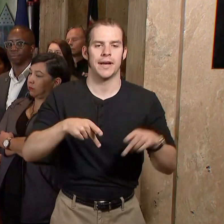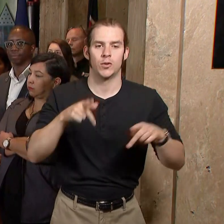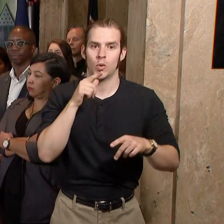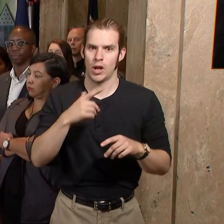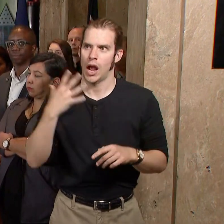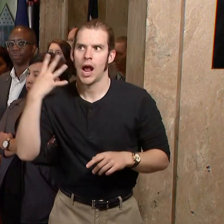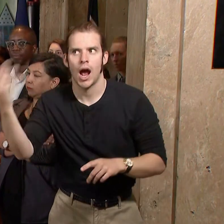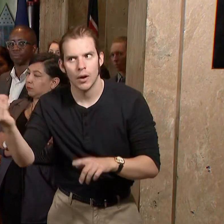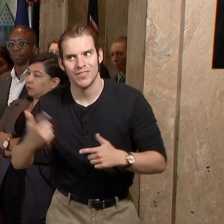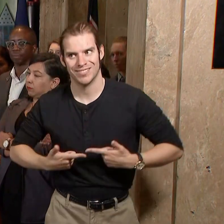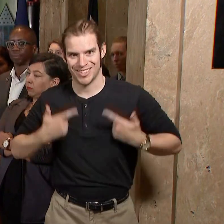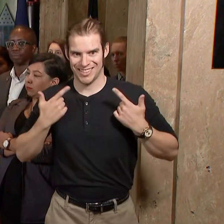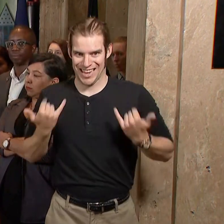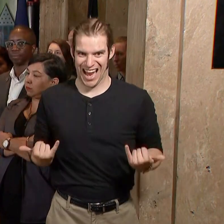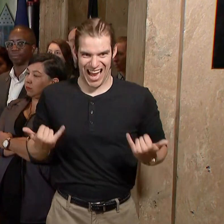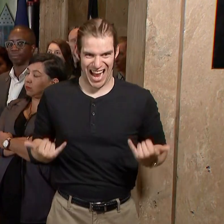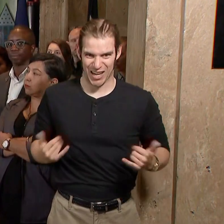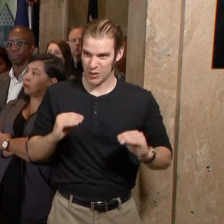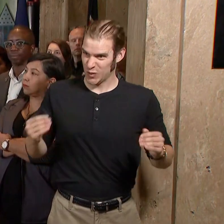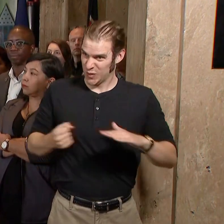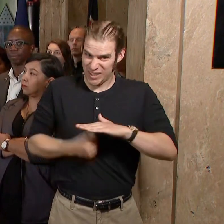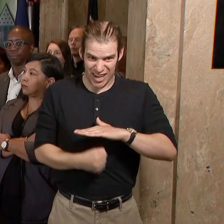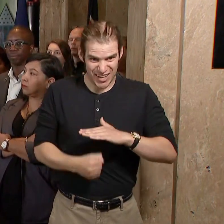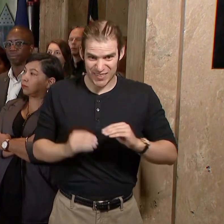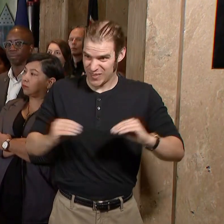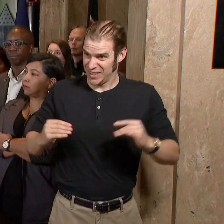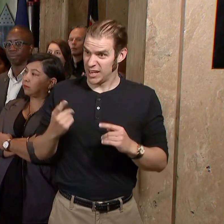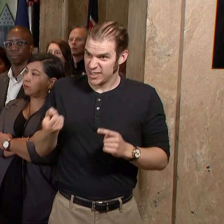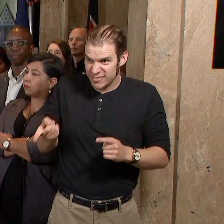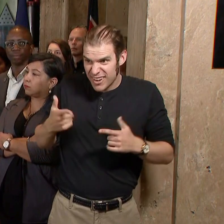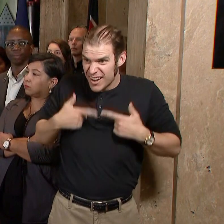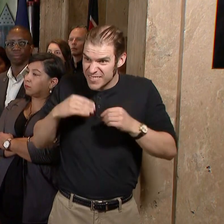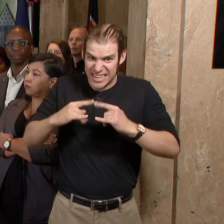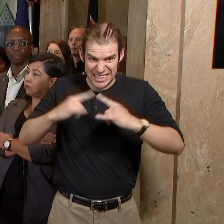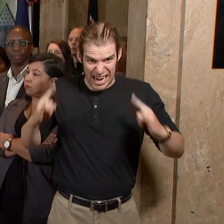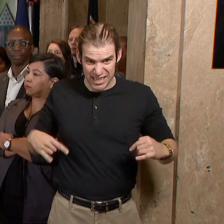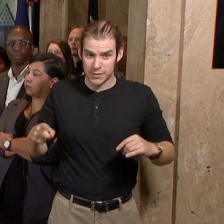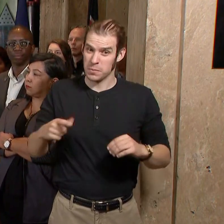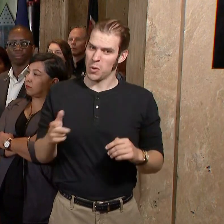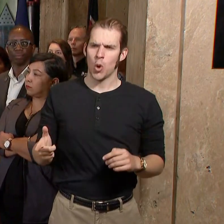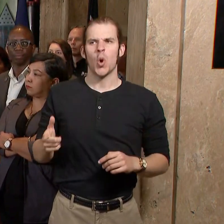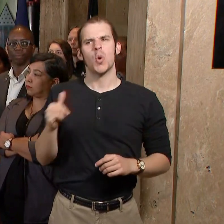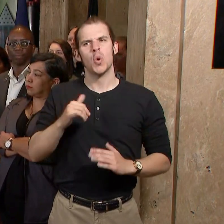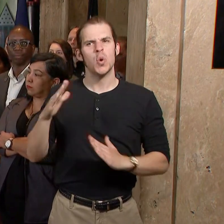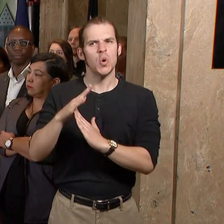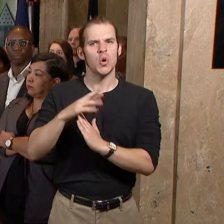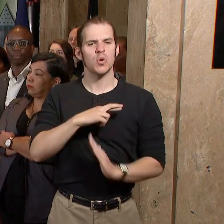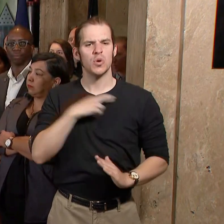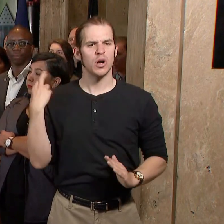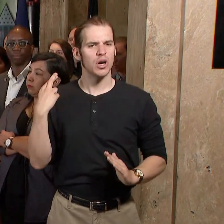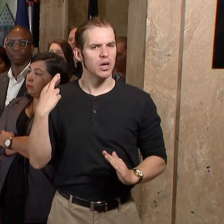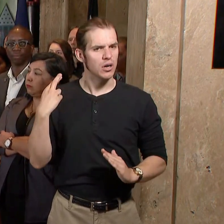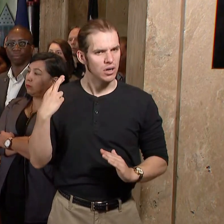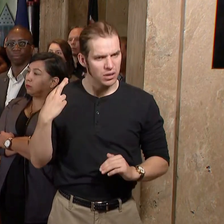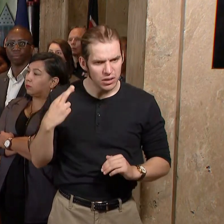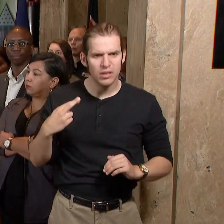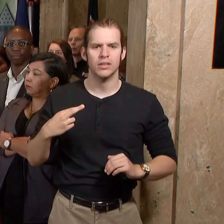Encampments who we think are at the greatest risk to themselves and and that we think posed a real opportunity for them to get back on their feet and for us to get